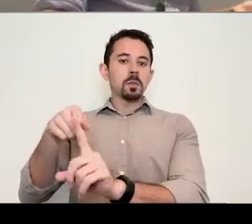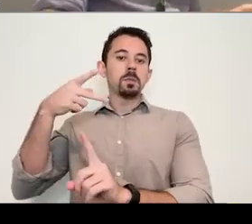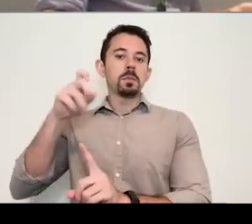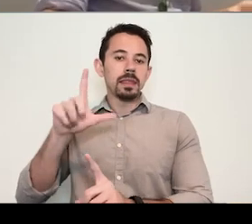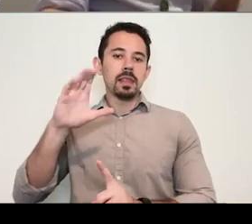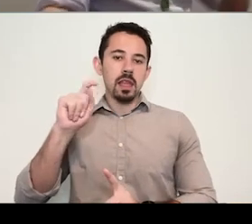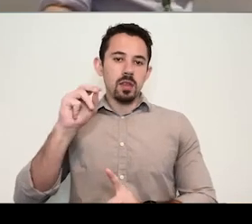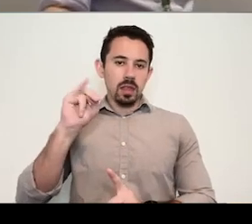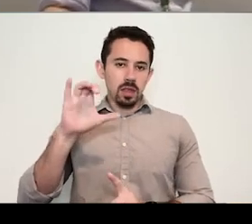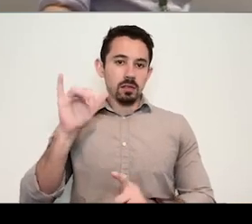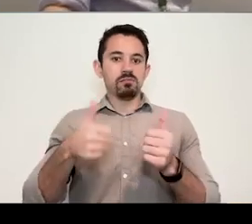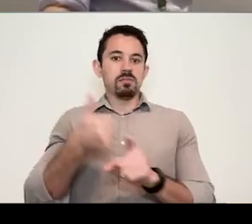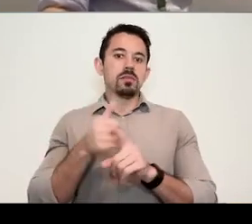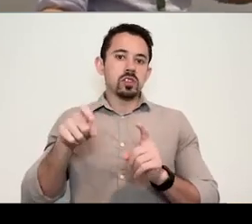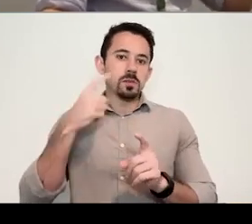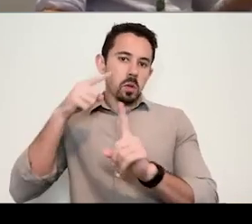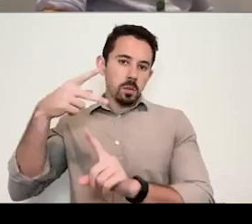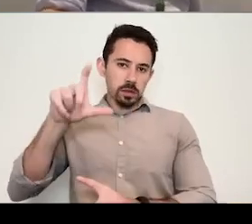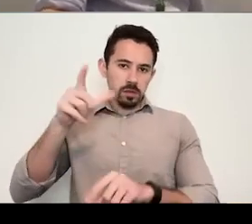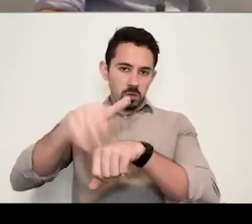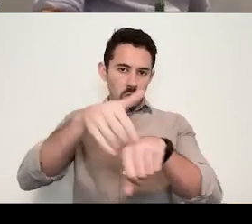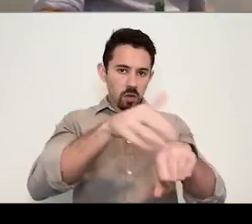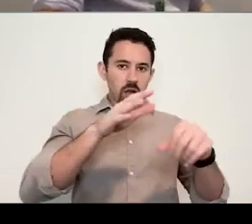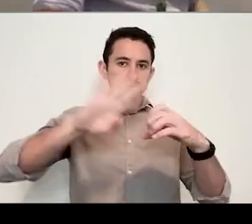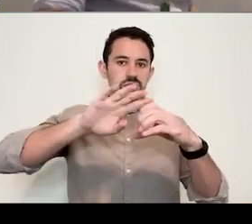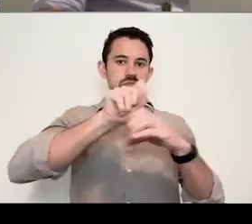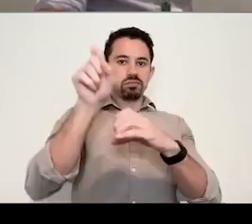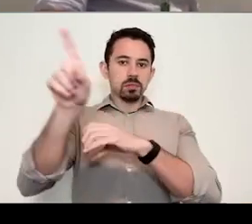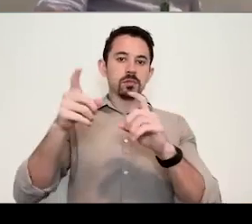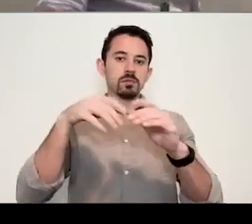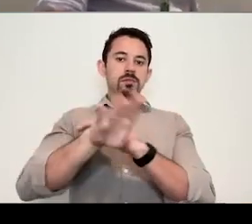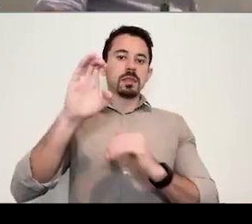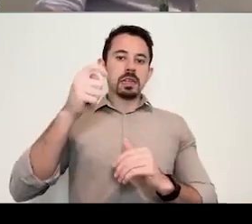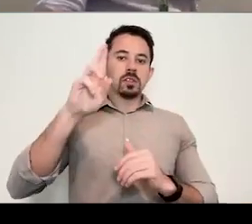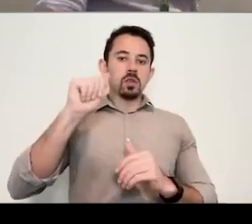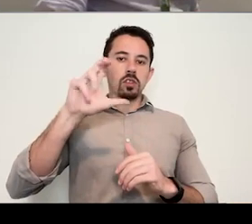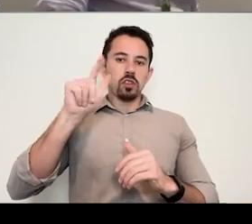export into the extracellular milieu. PelC, anchored in the outer membrane,